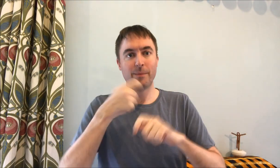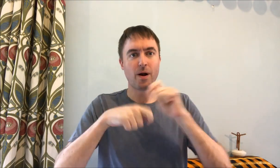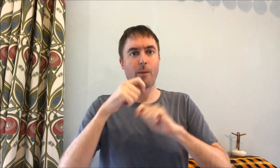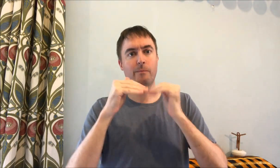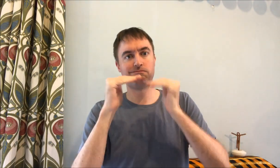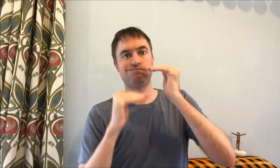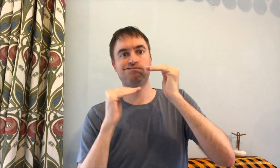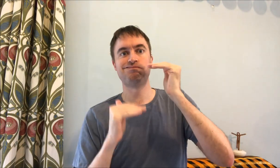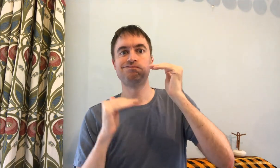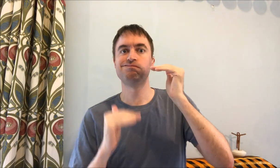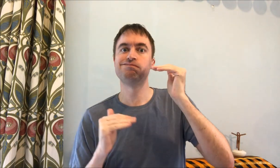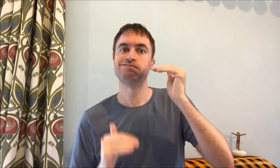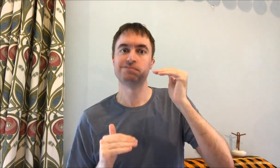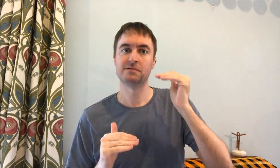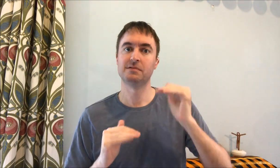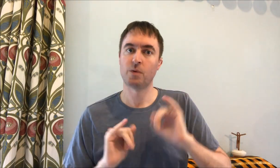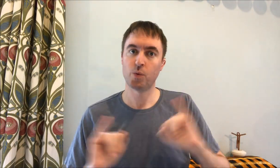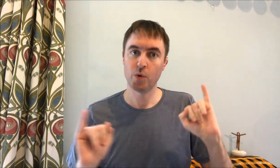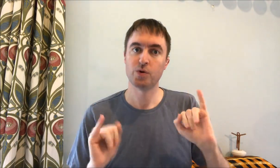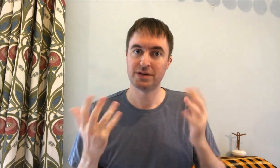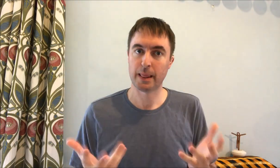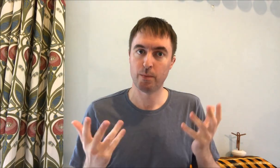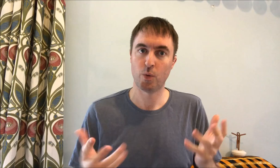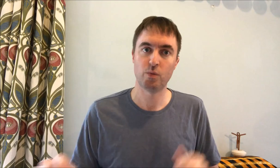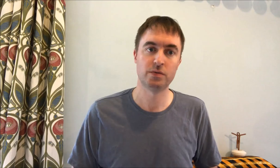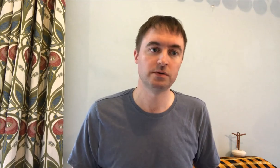Instead, it feels as if we are simply becoming a more unequal world.